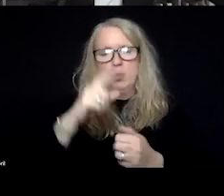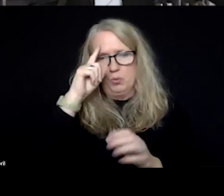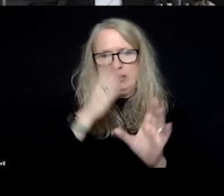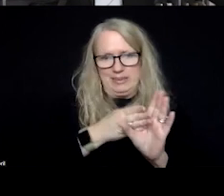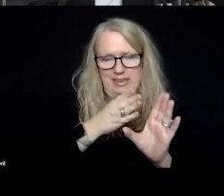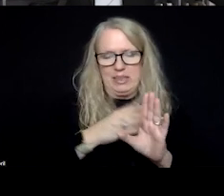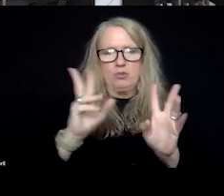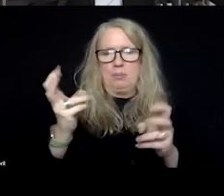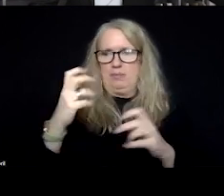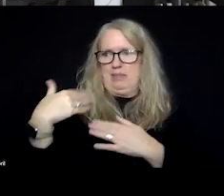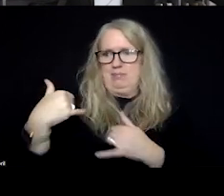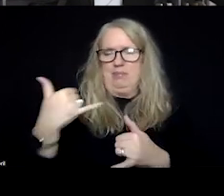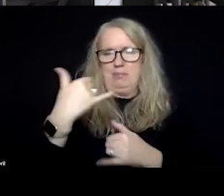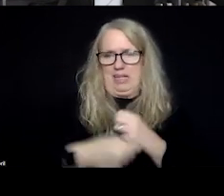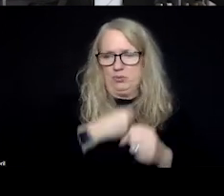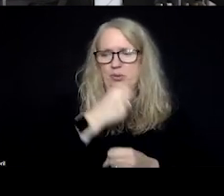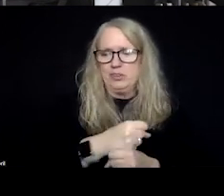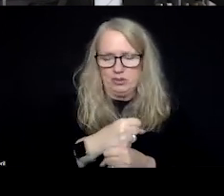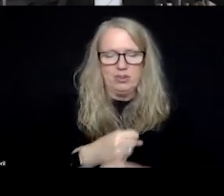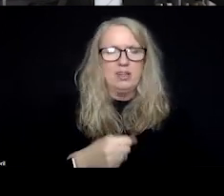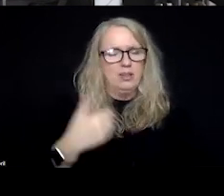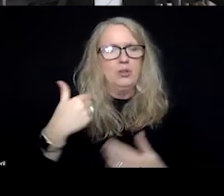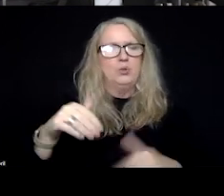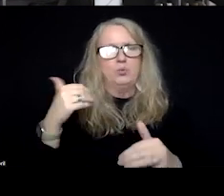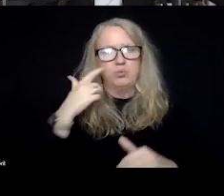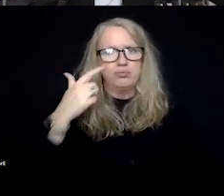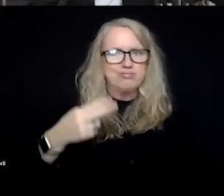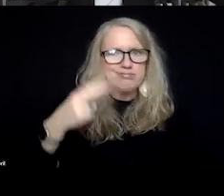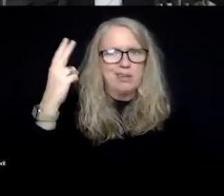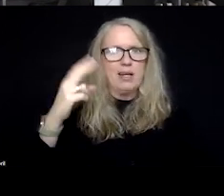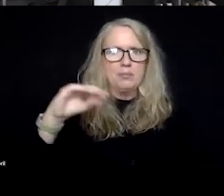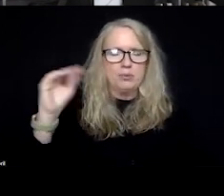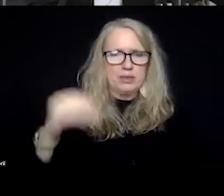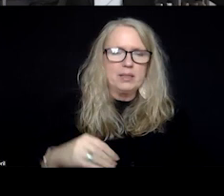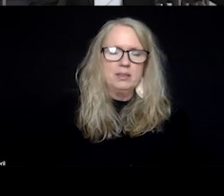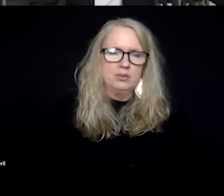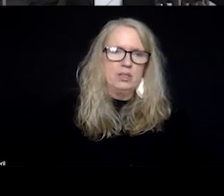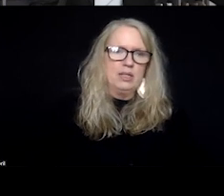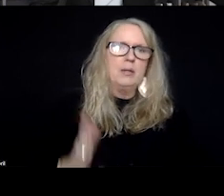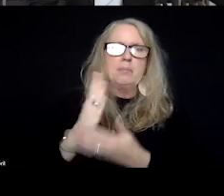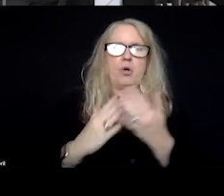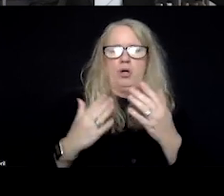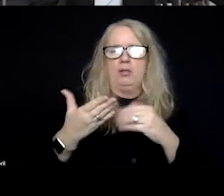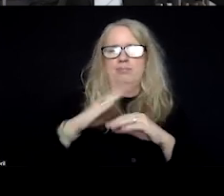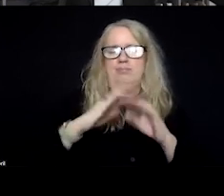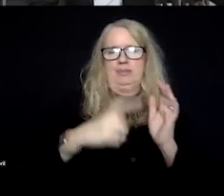THIS PAST YEAR. AN ALL TIME HIGH. PART OF THE INCREASED DEMAND